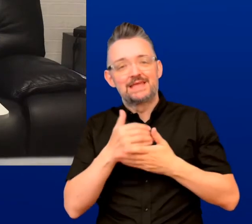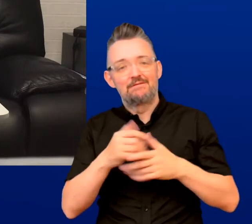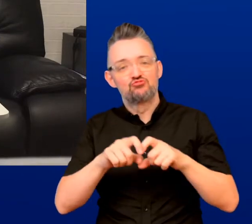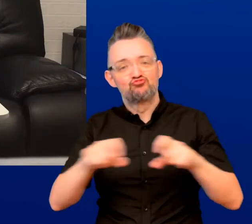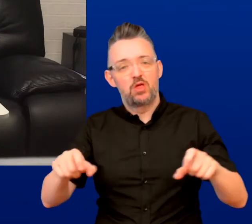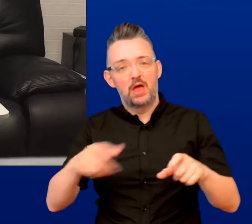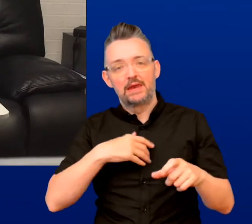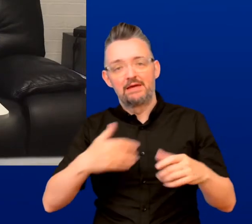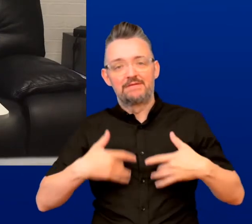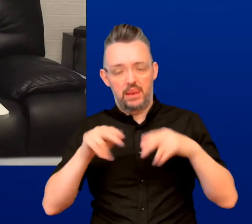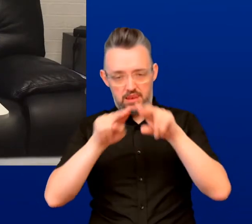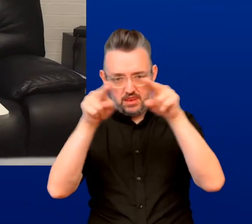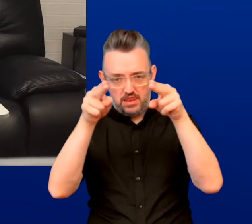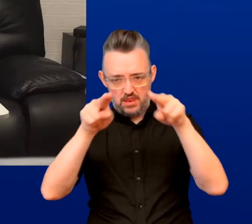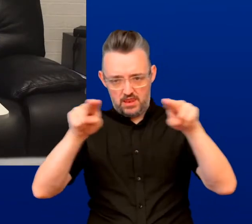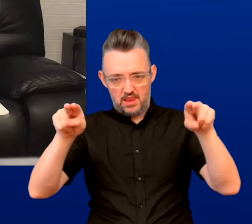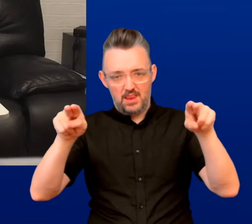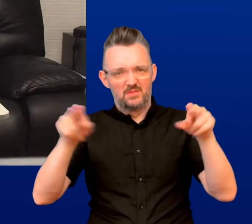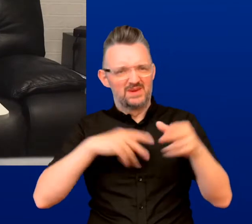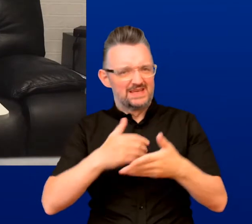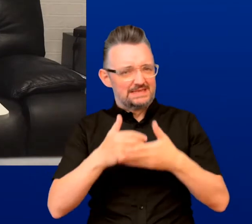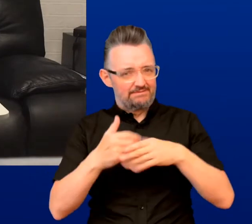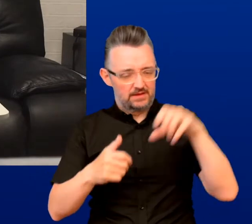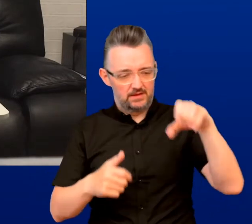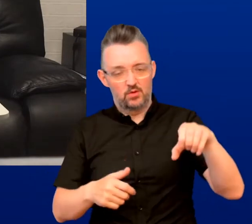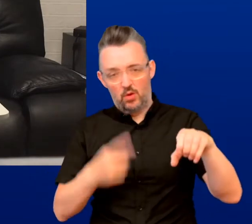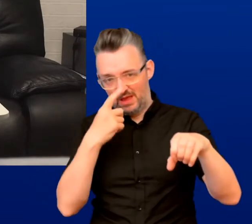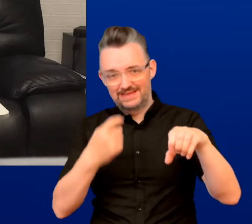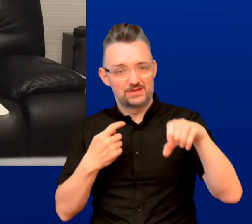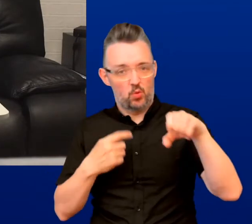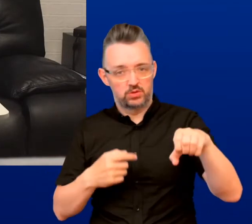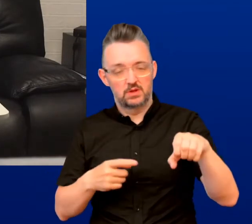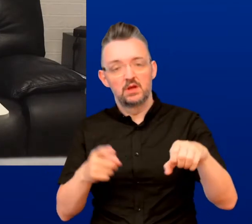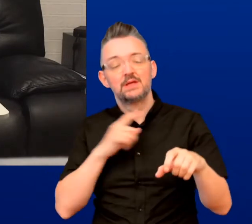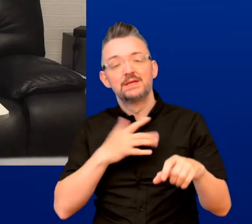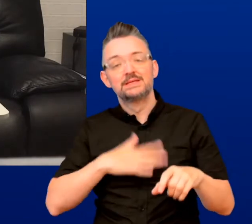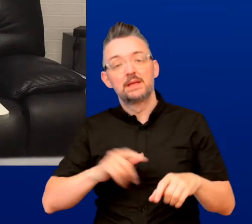You need a dark coloured pen - a marker pen